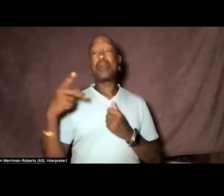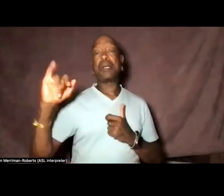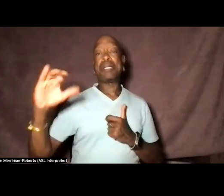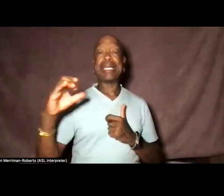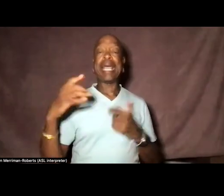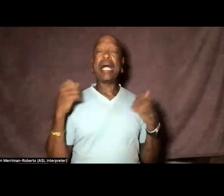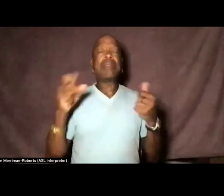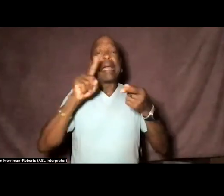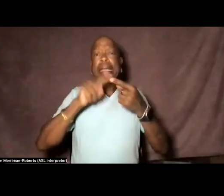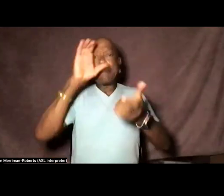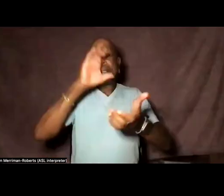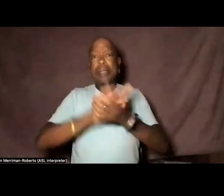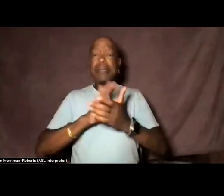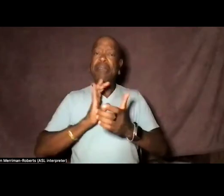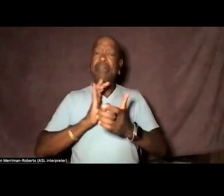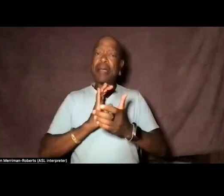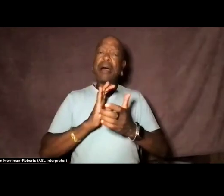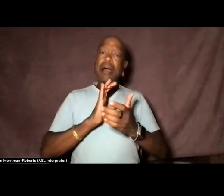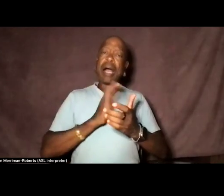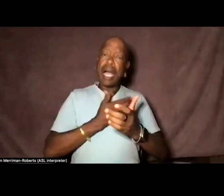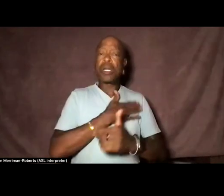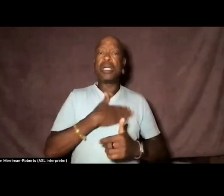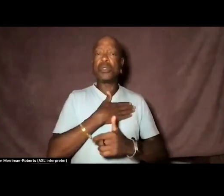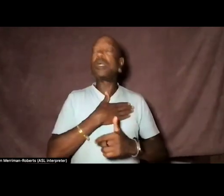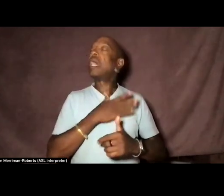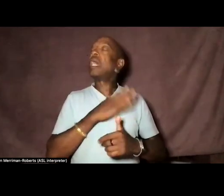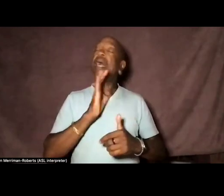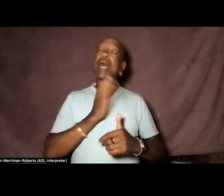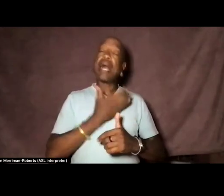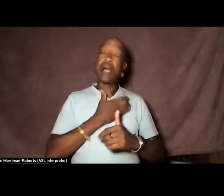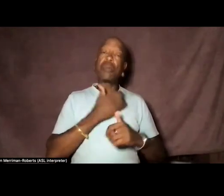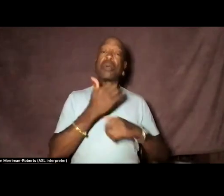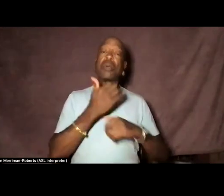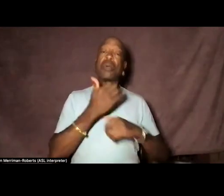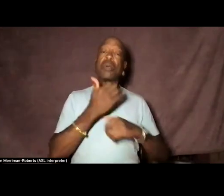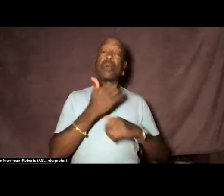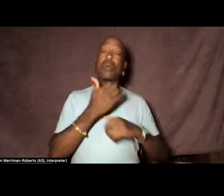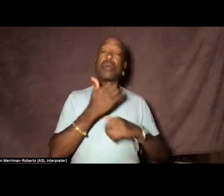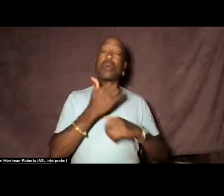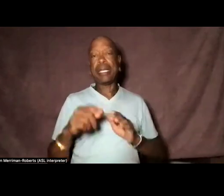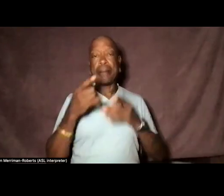that our country is now starting to ban mask and completely completely abandoning vulnerable